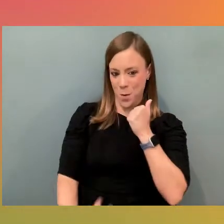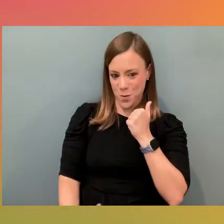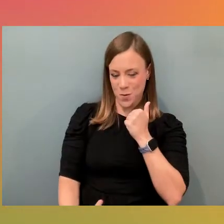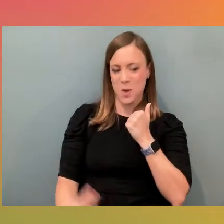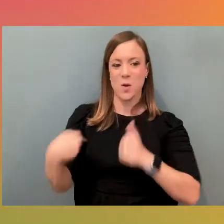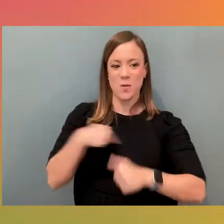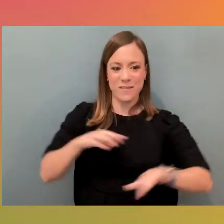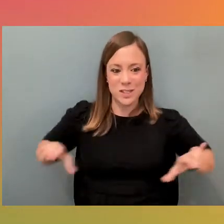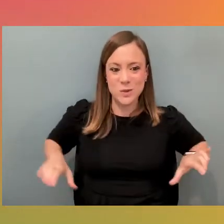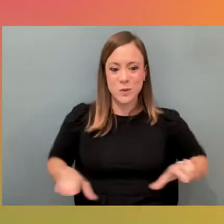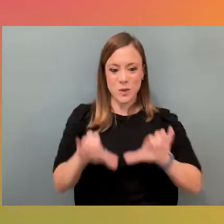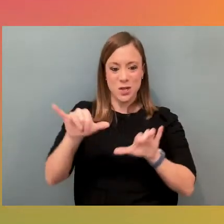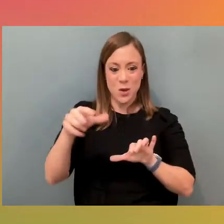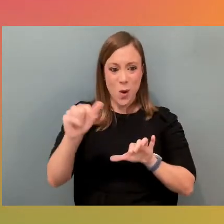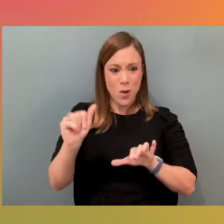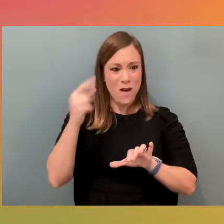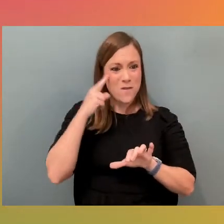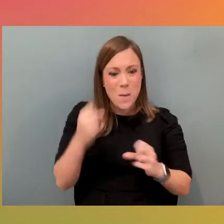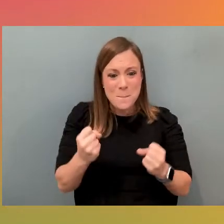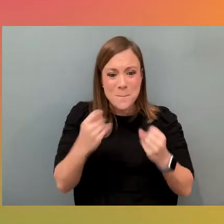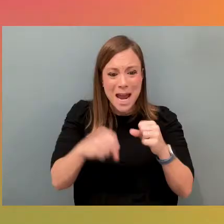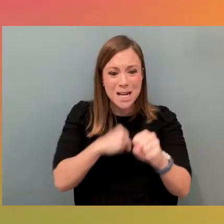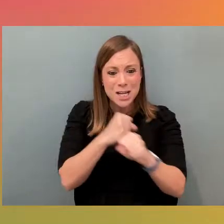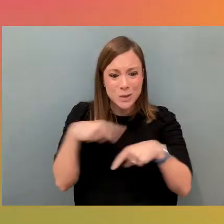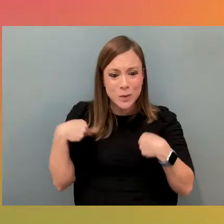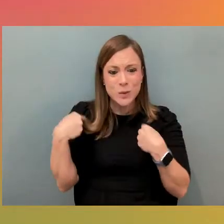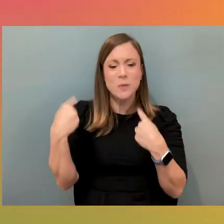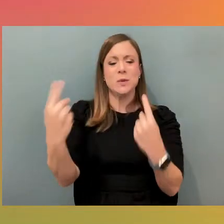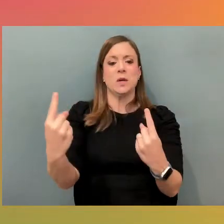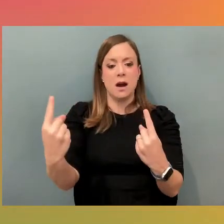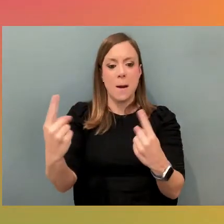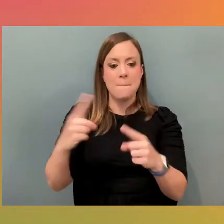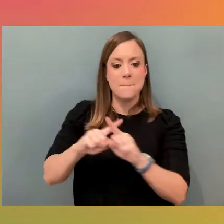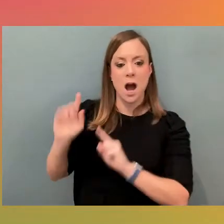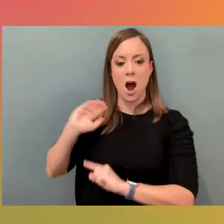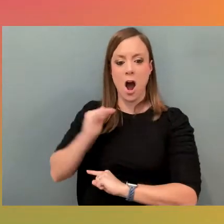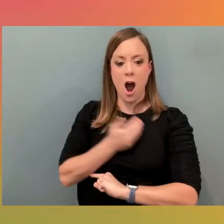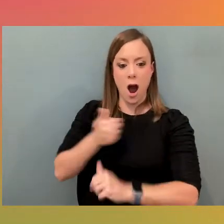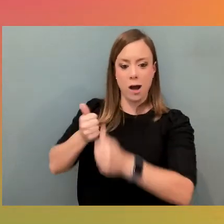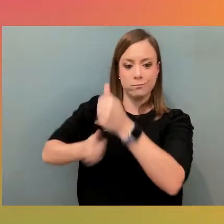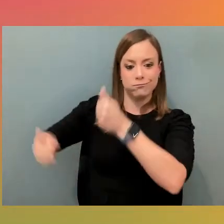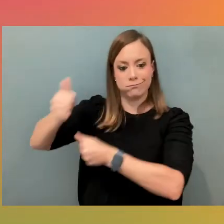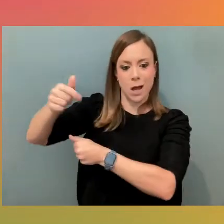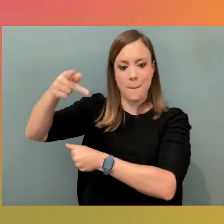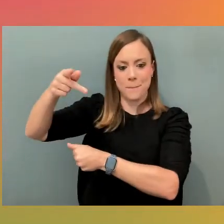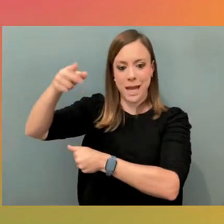AND, IT WAS A GREAT INITIATIVE. WE HAVE BEEN PERFORMING YOGA